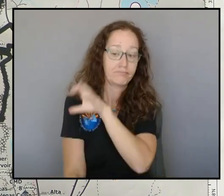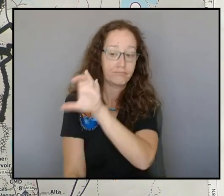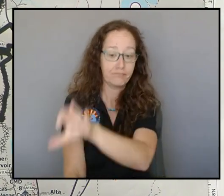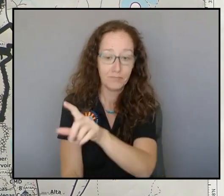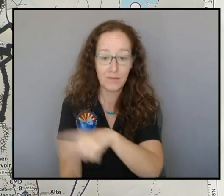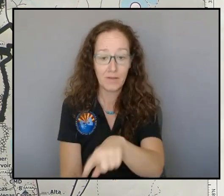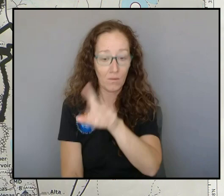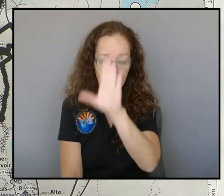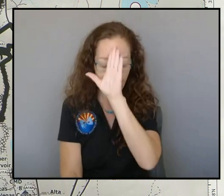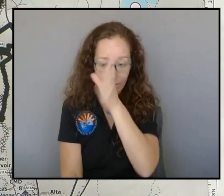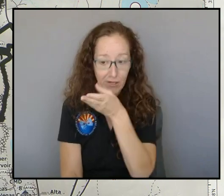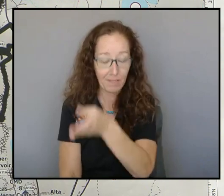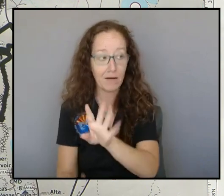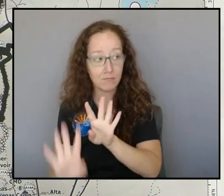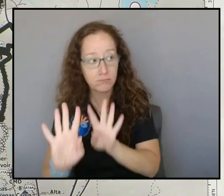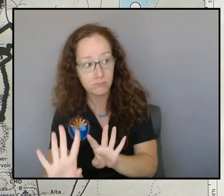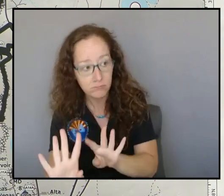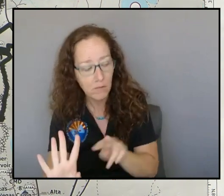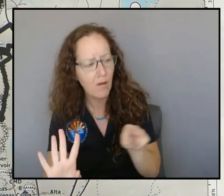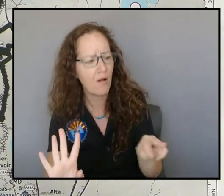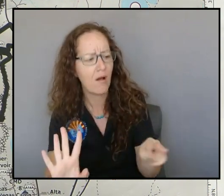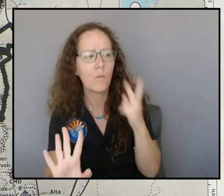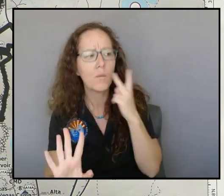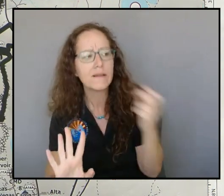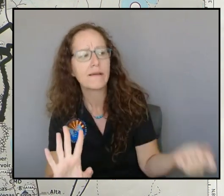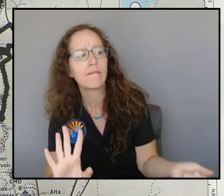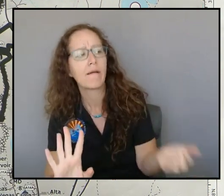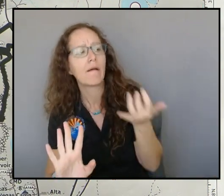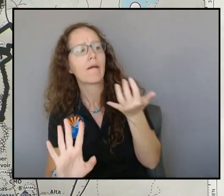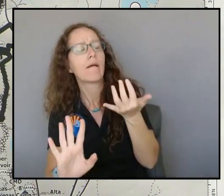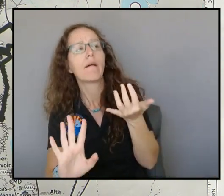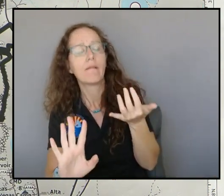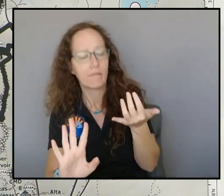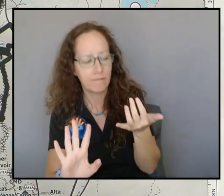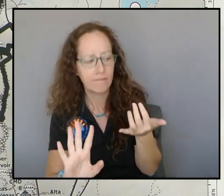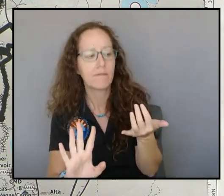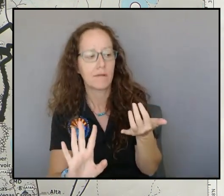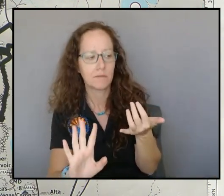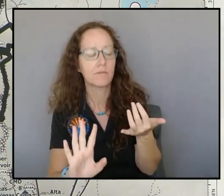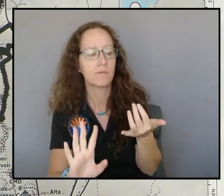need to take it just a little bit farther.' Or, 'We can hold up.' And it's just that controlled pace, and that